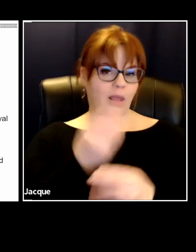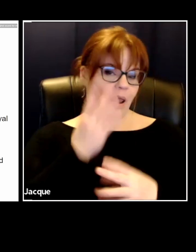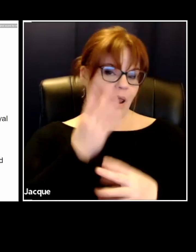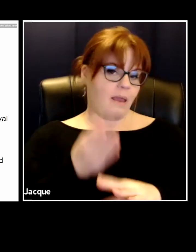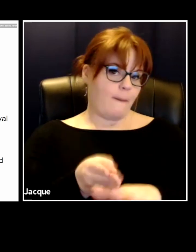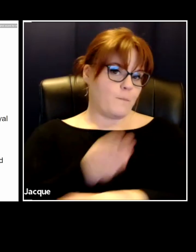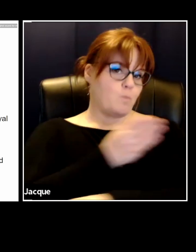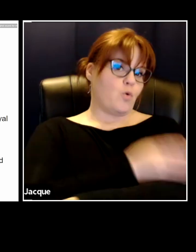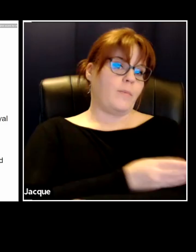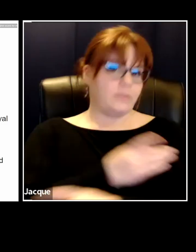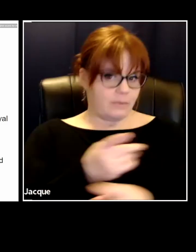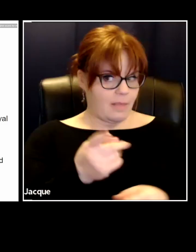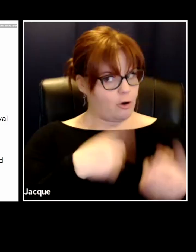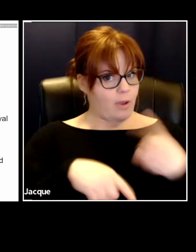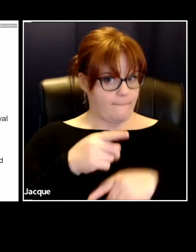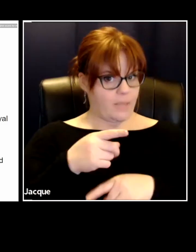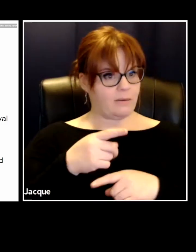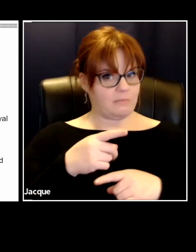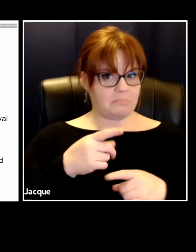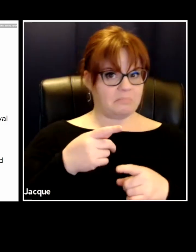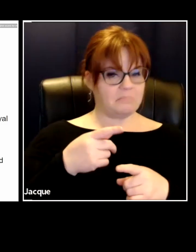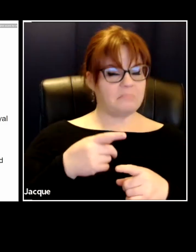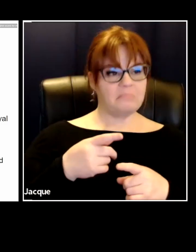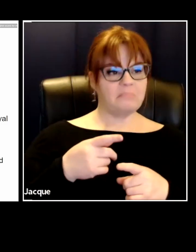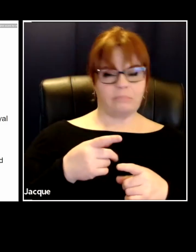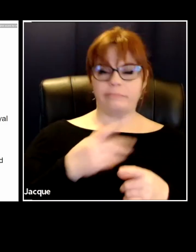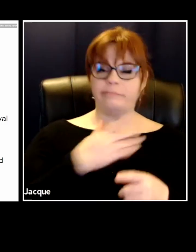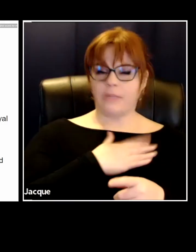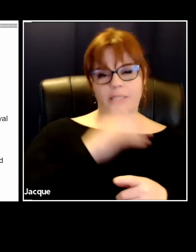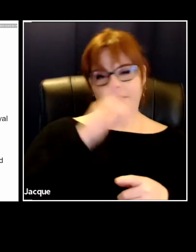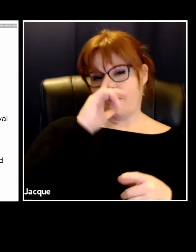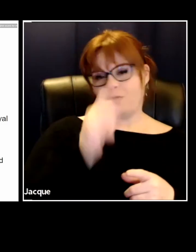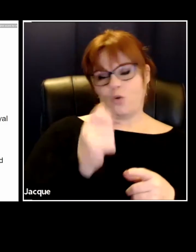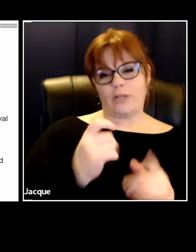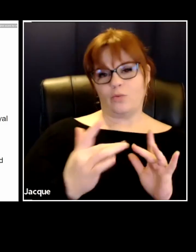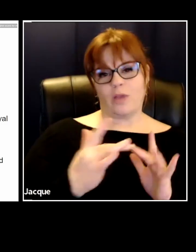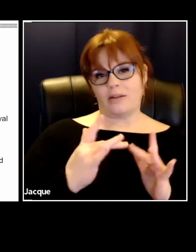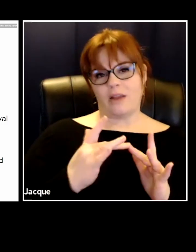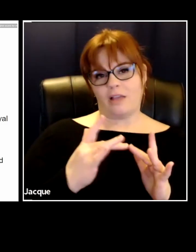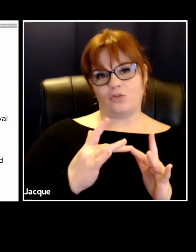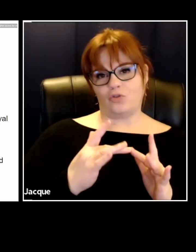coming coming down the pipe. Um please feel free to get in touch. We welcome I think more people